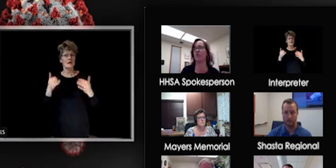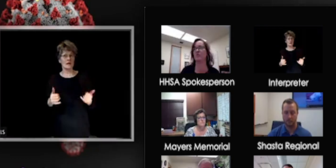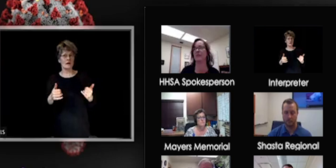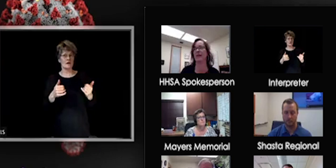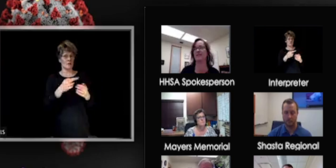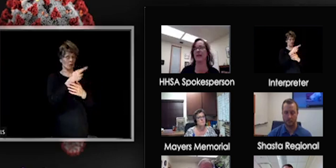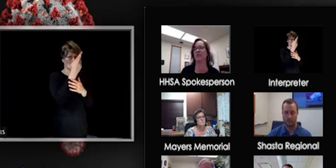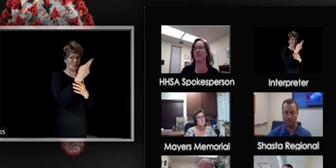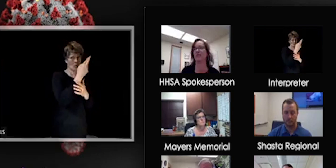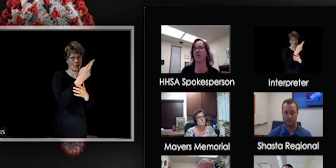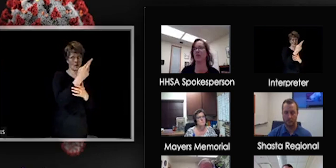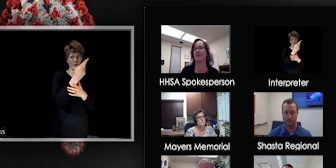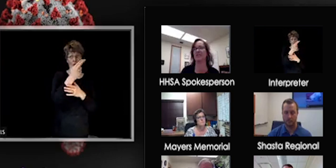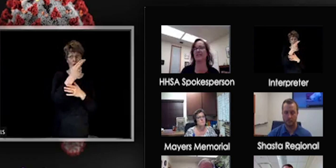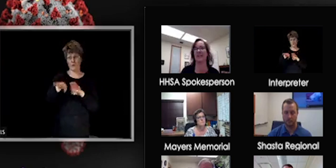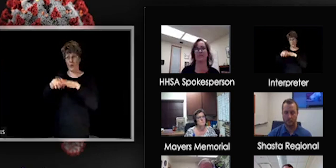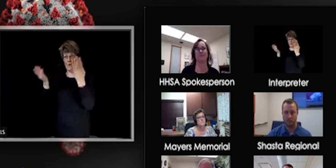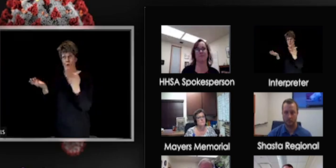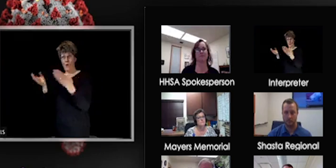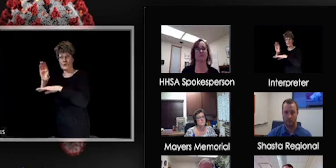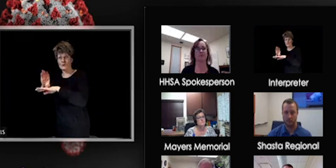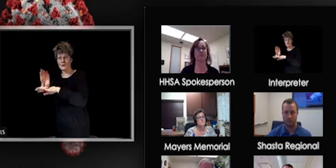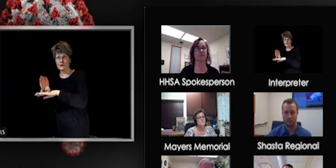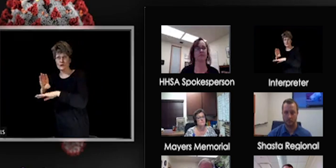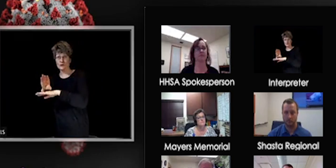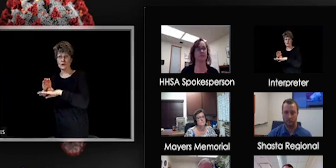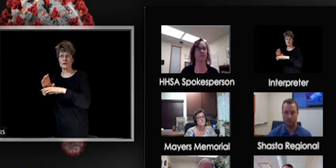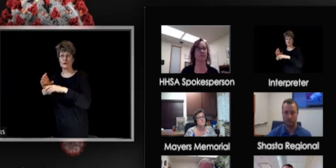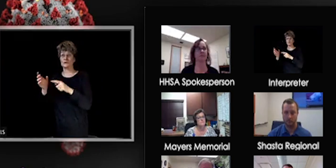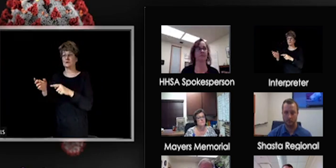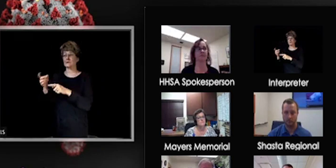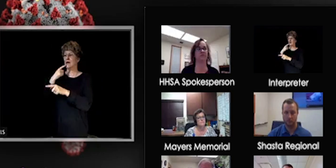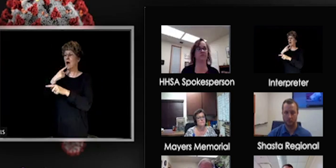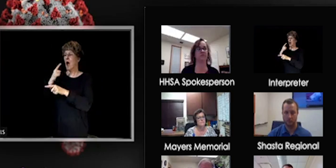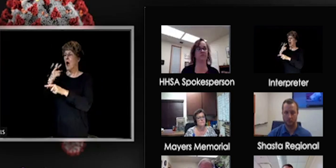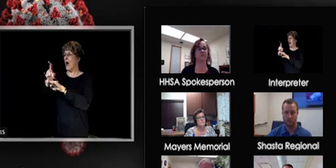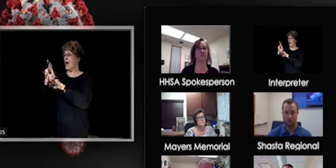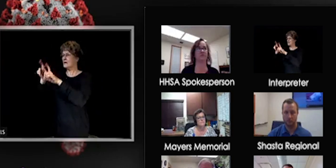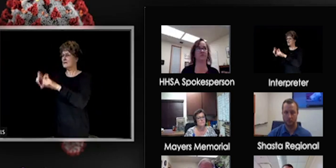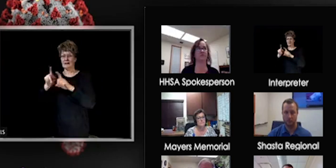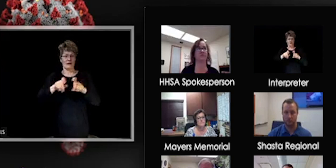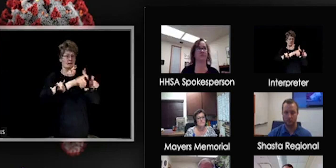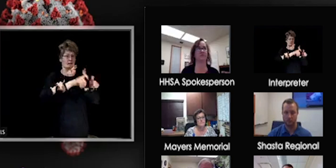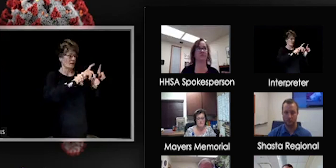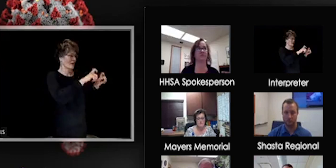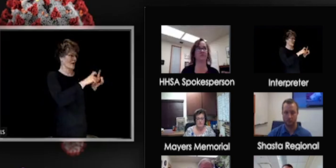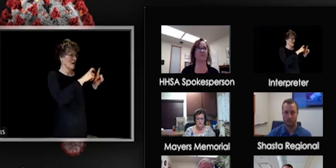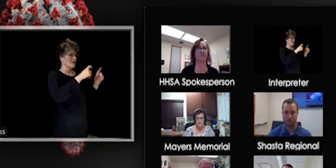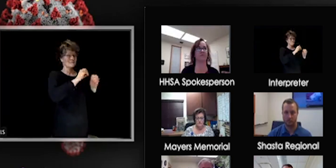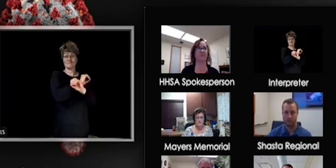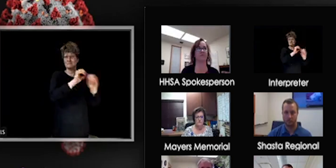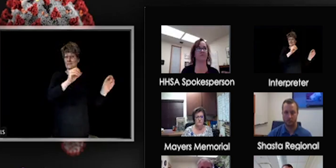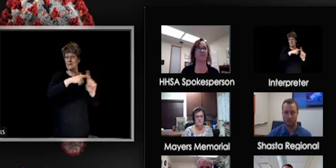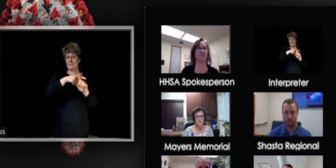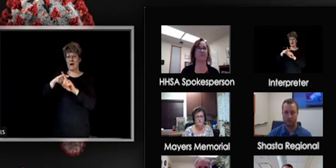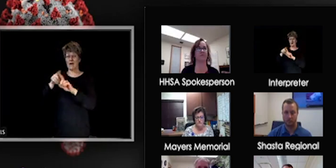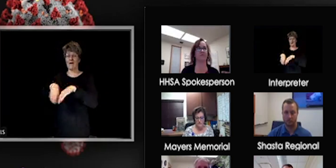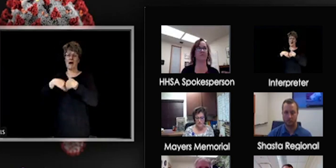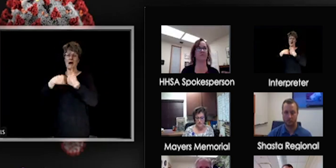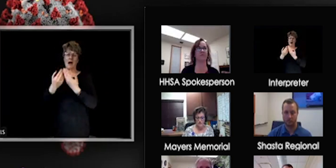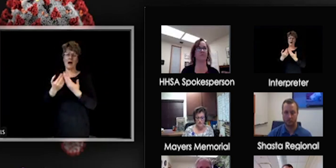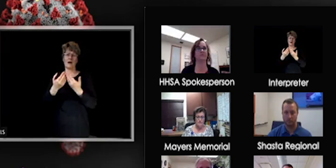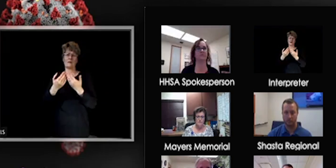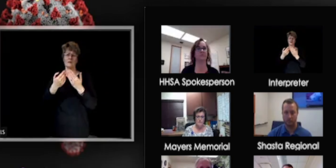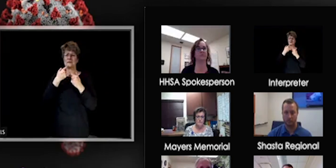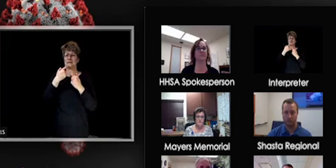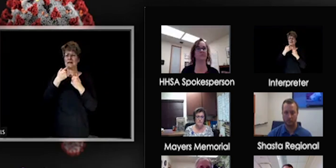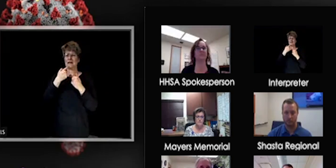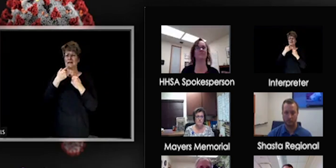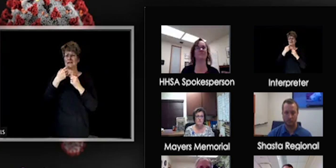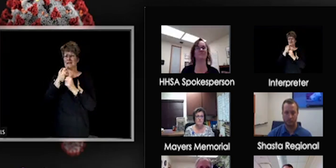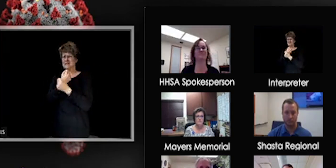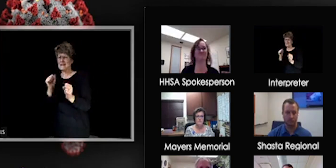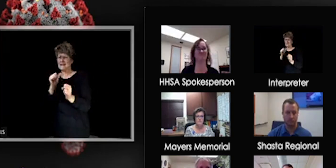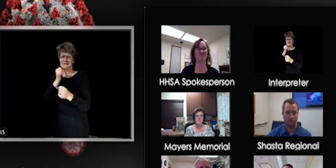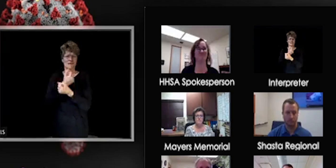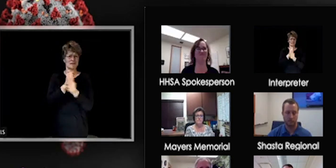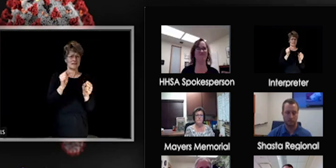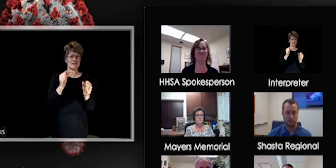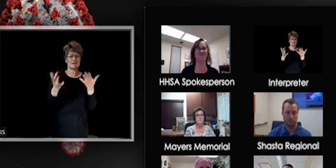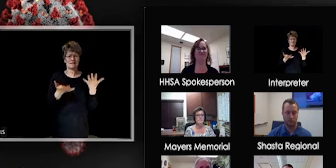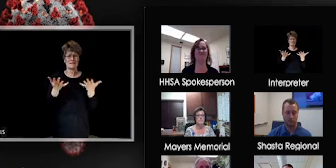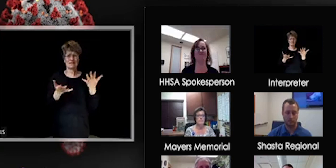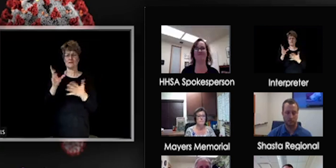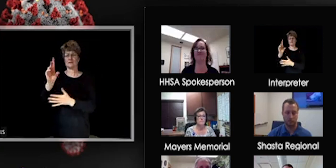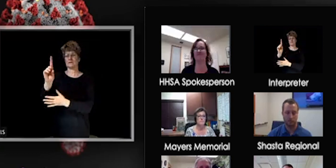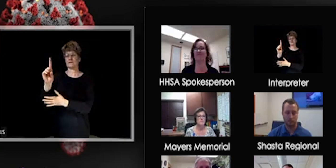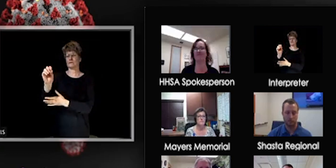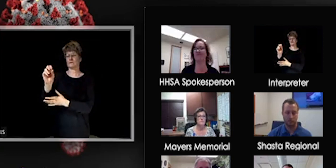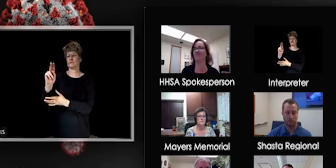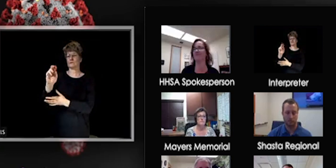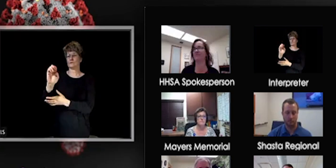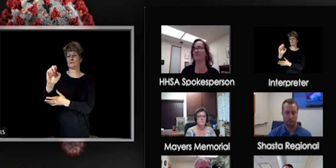shows mass gatherings are safe? I’ll take a crack at that. It has been several